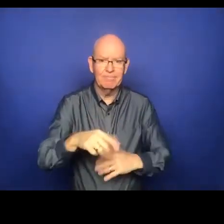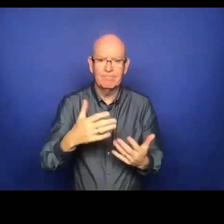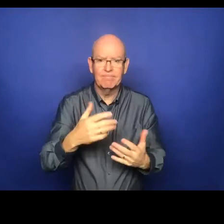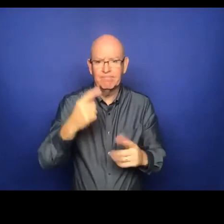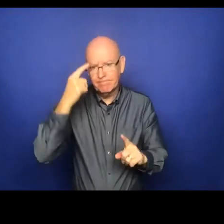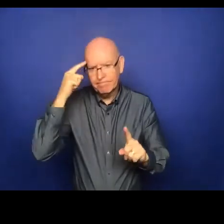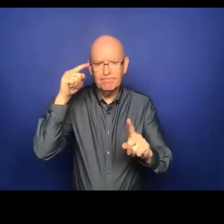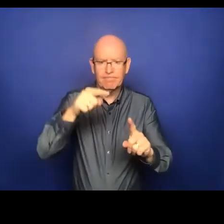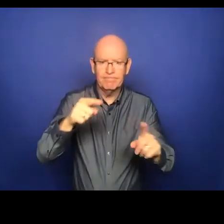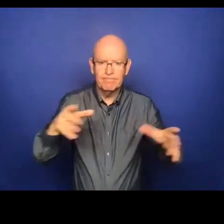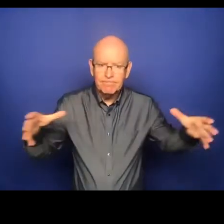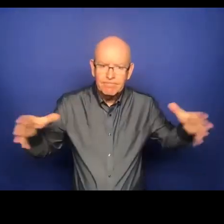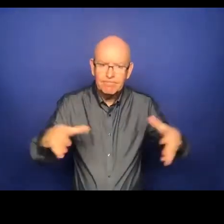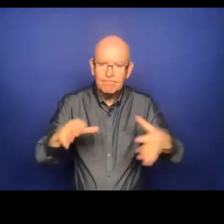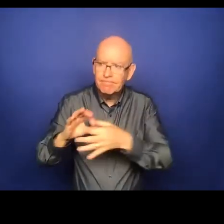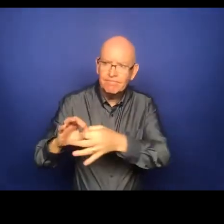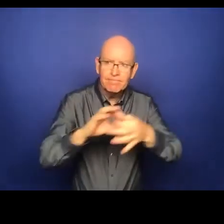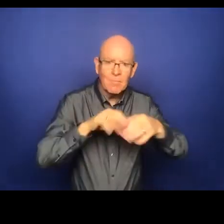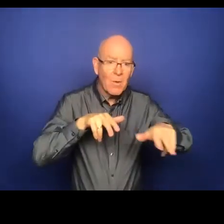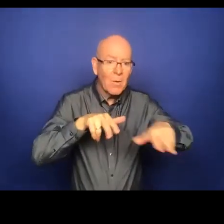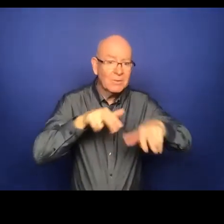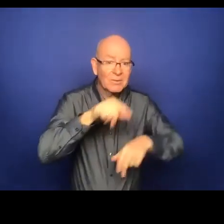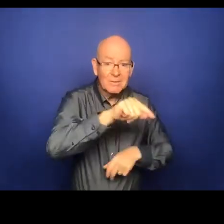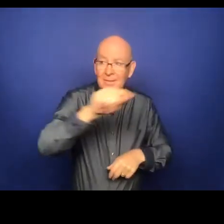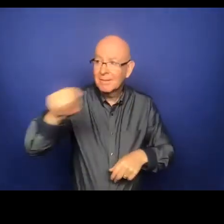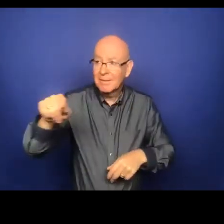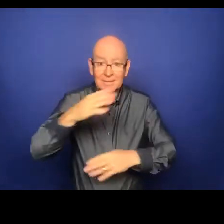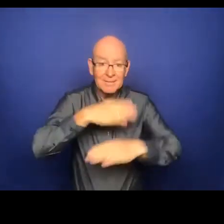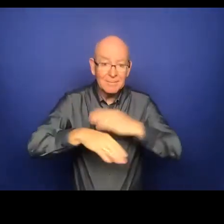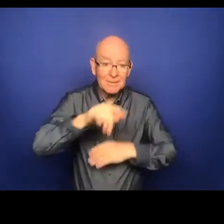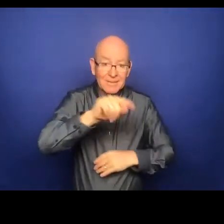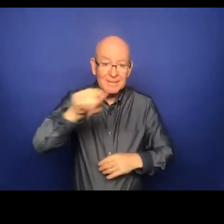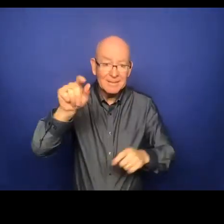field of disability to develop and to promote dialogue